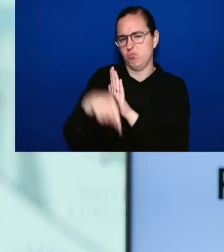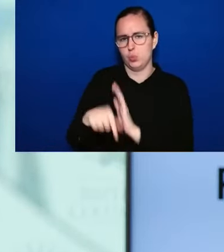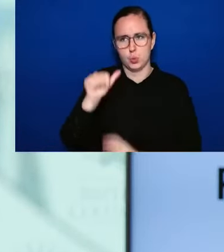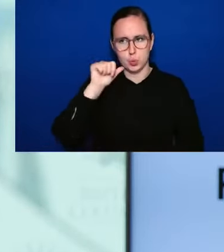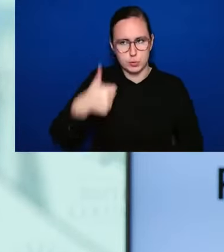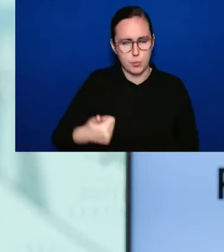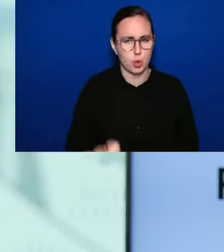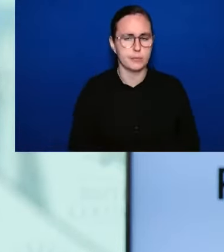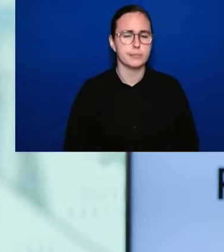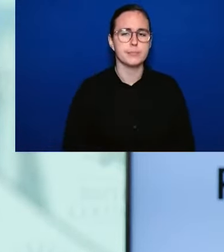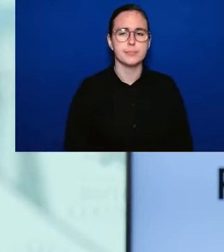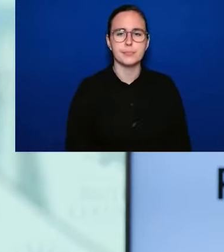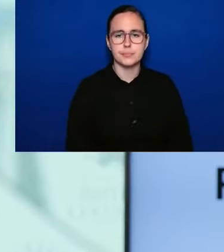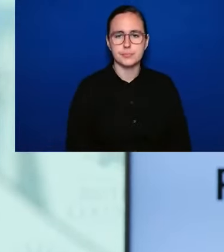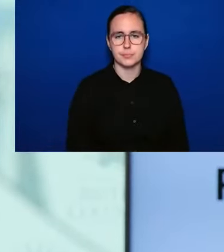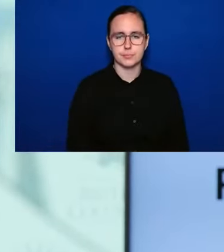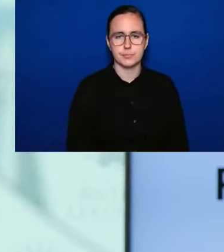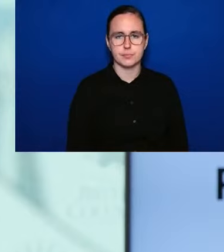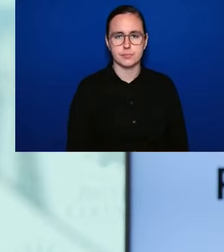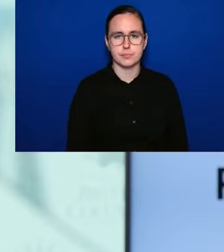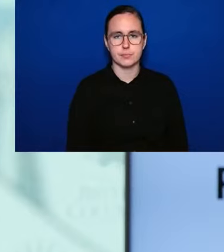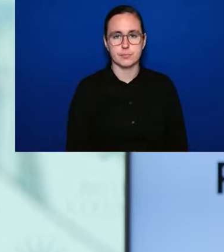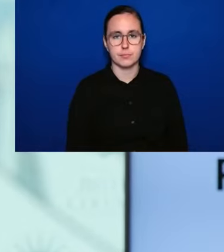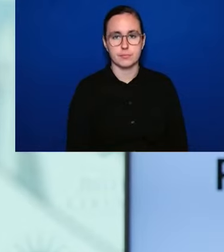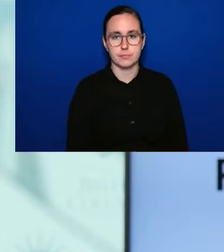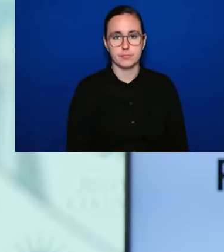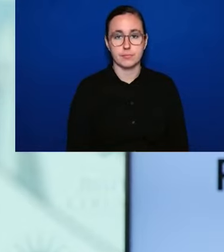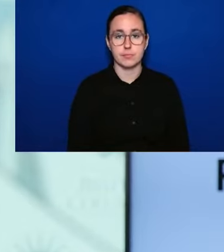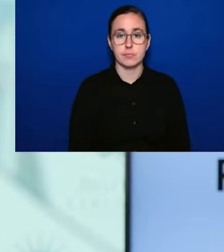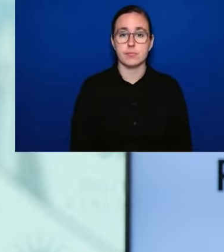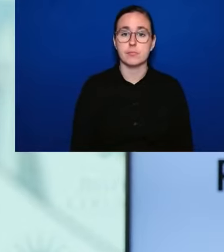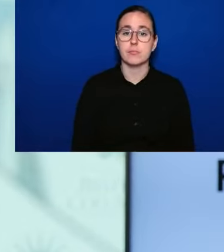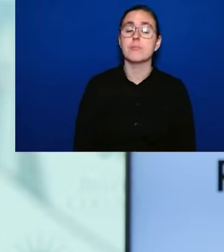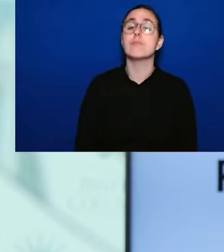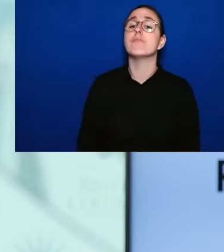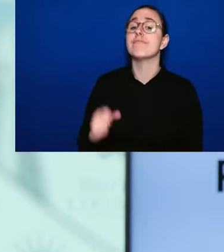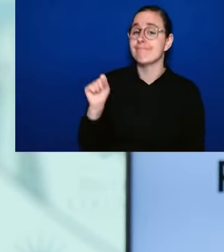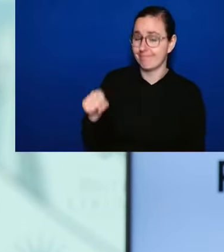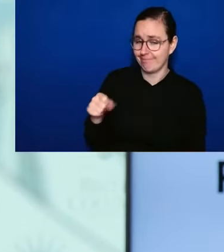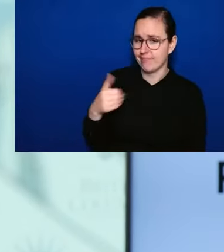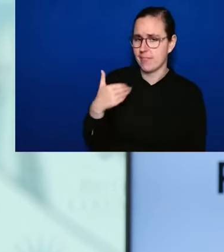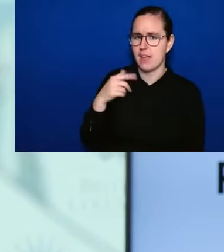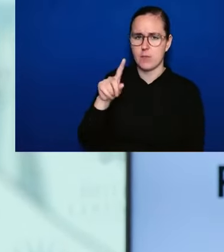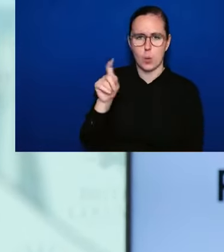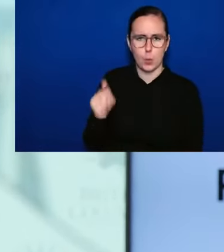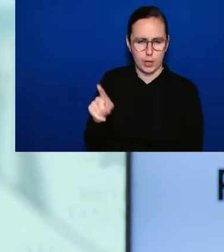My question is. And I wanted to